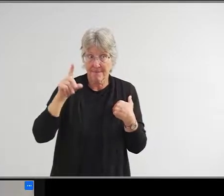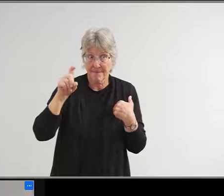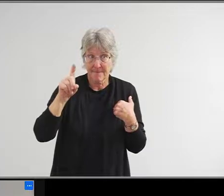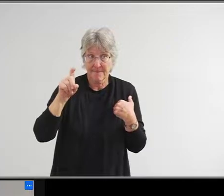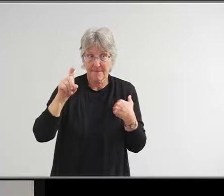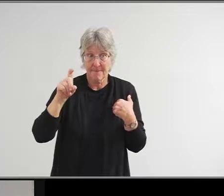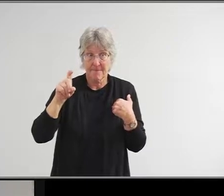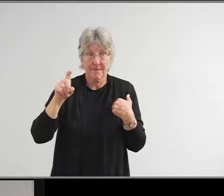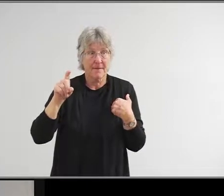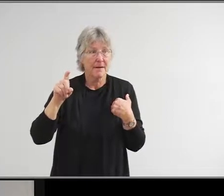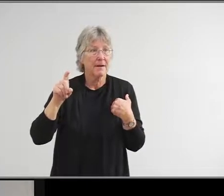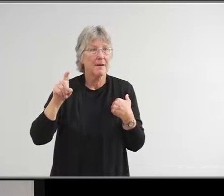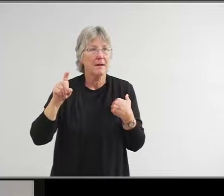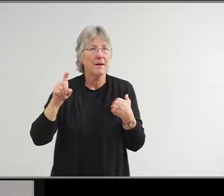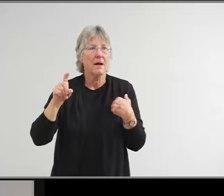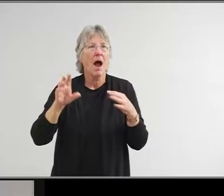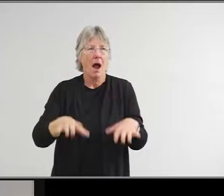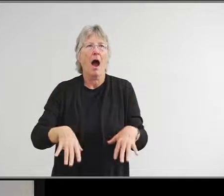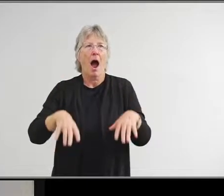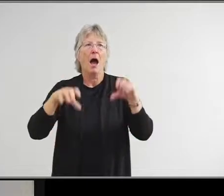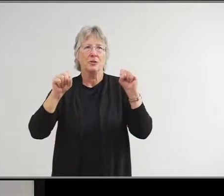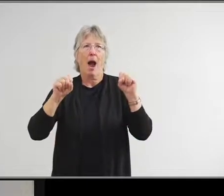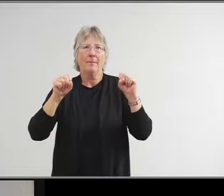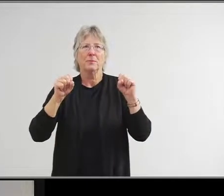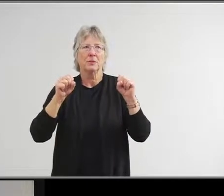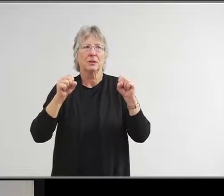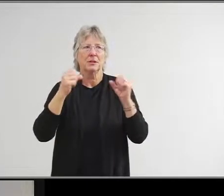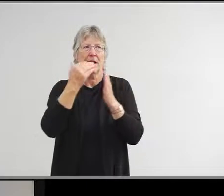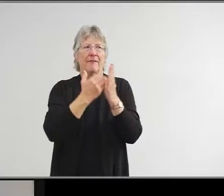Move to adoption of the agenda or second either one.